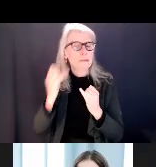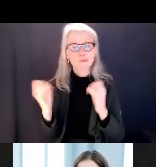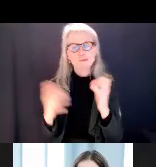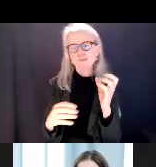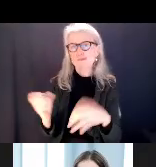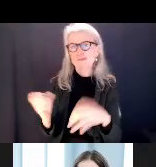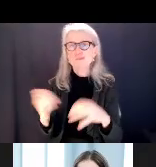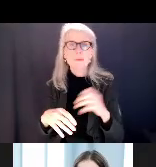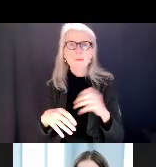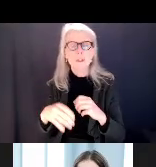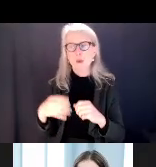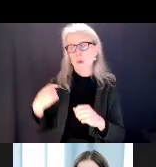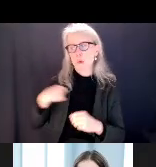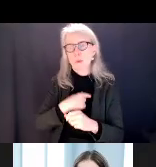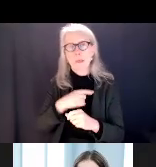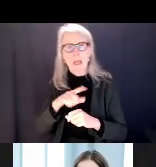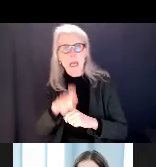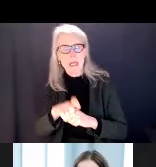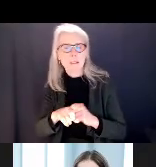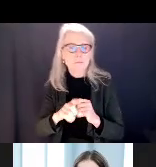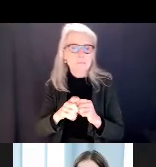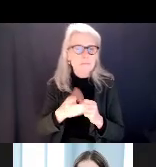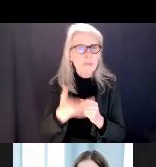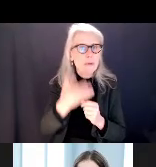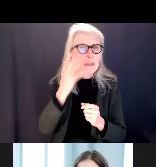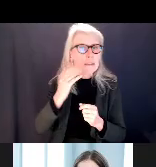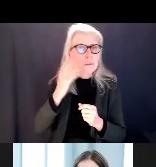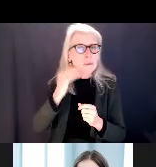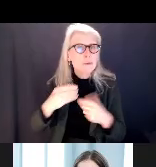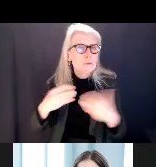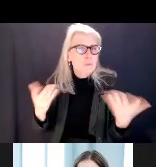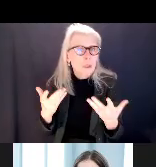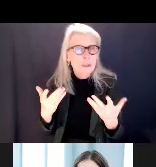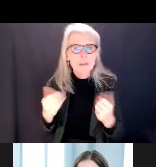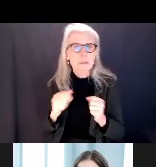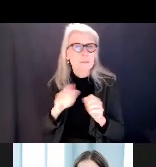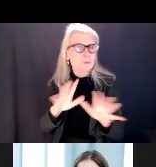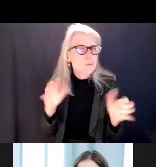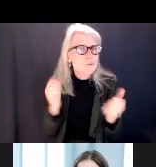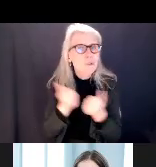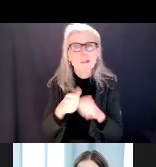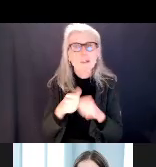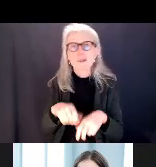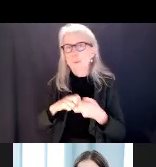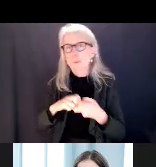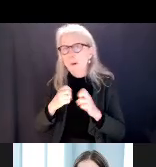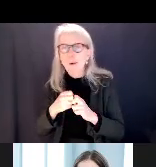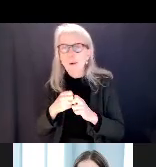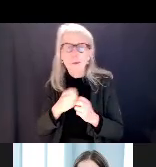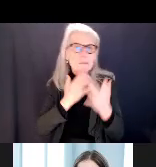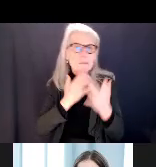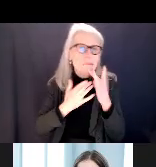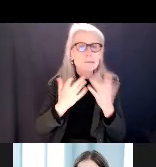and asked them to share their experiences with the challenges of their clients accessing care.